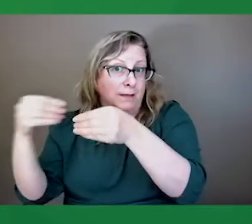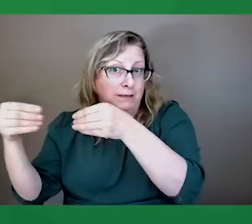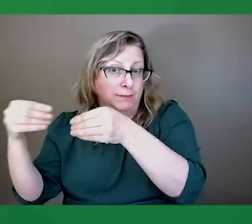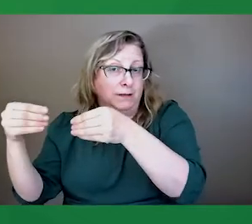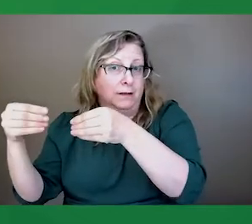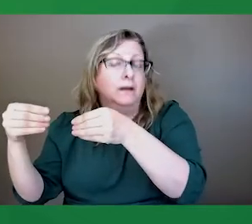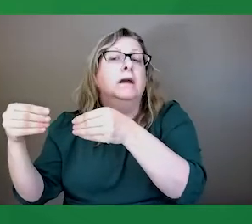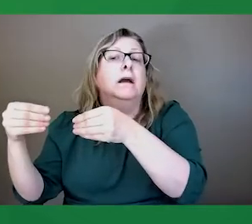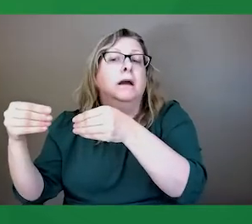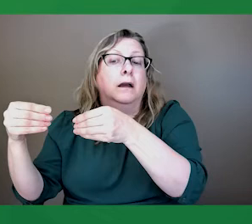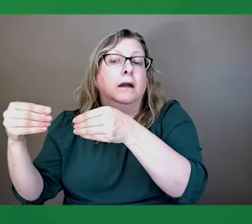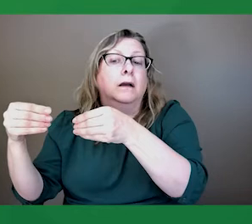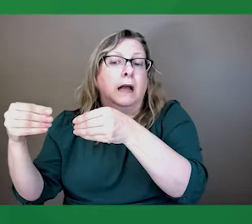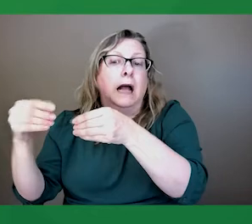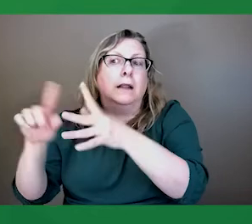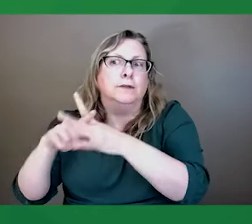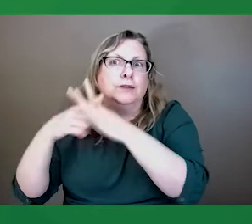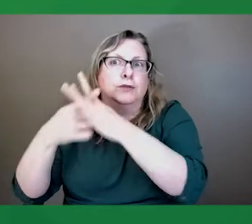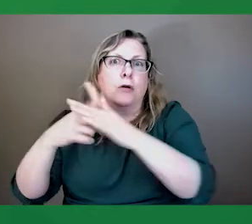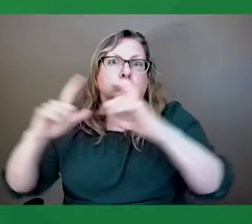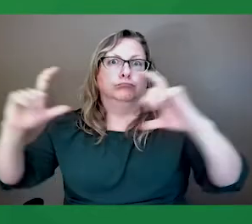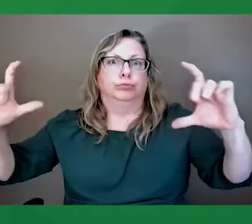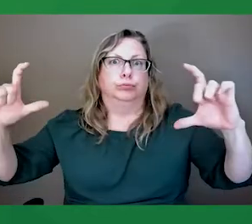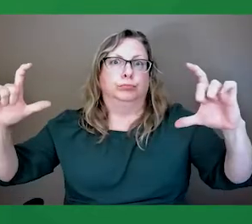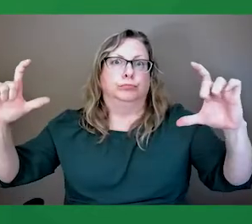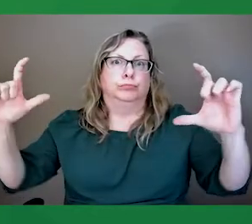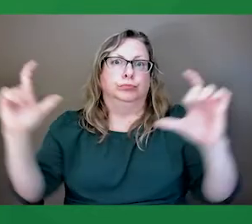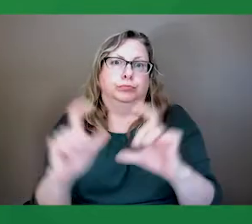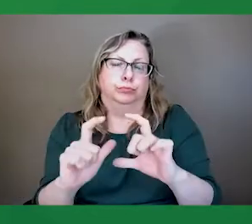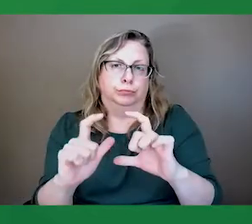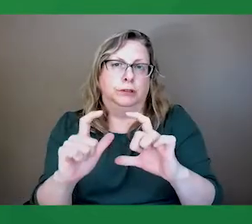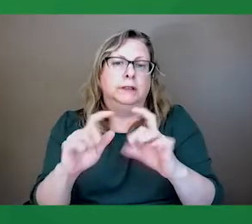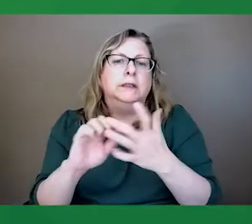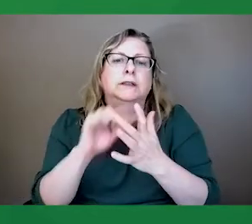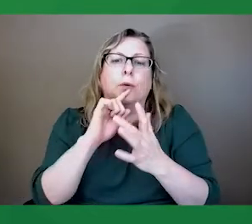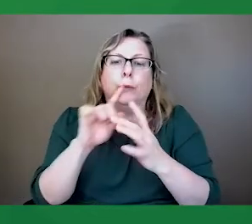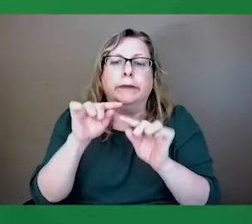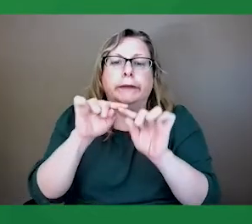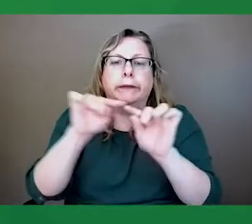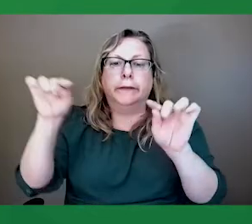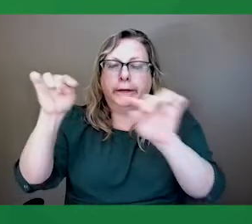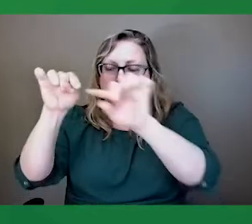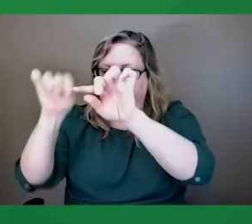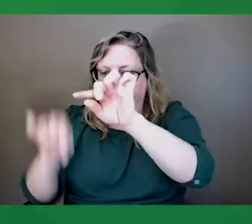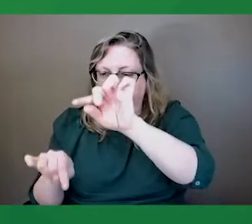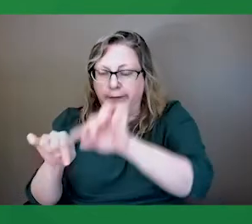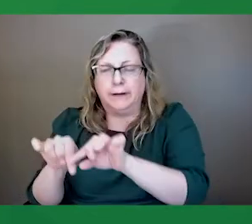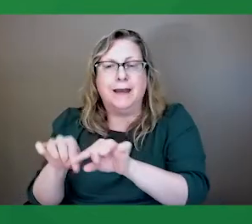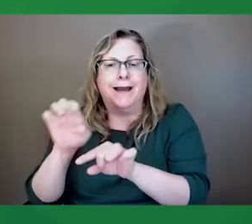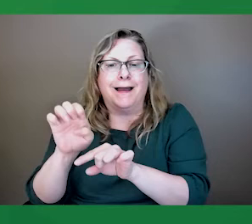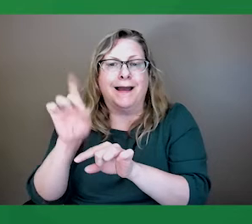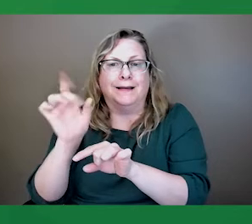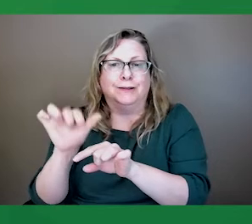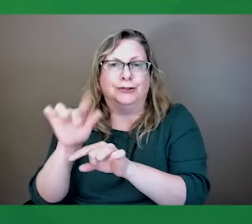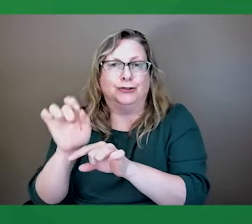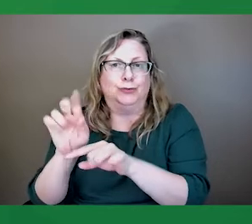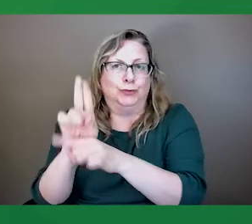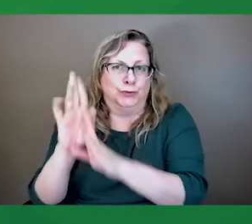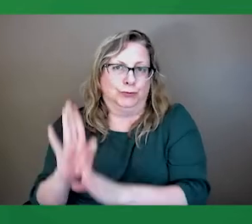to the edge use cases towards the end. And there is arrows pointing from flexibility to edge use cases.